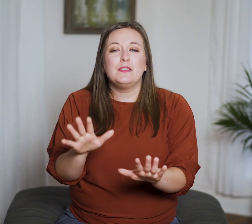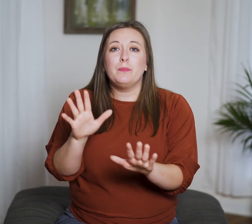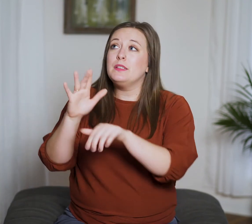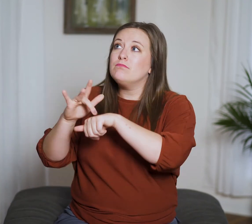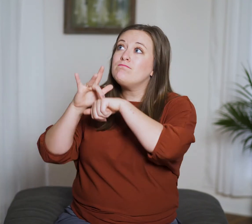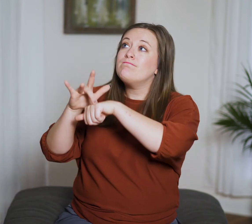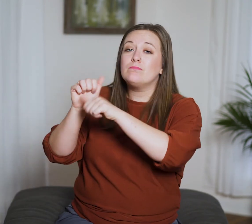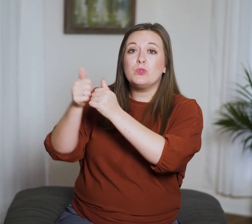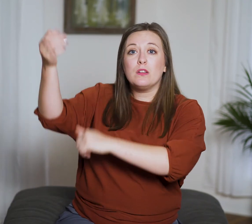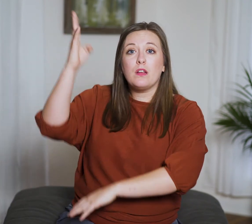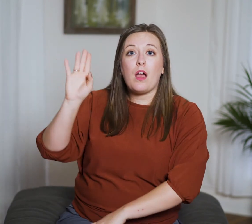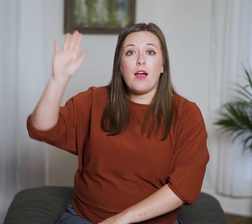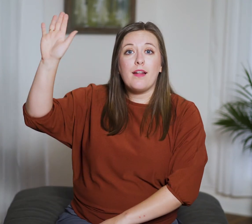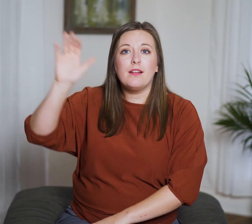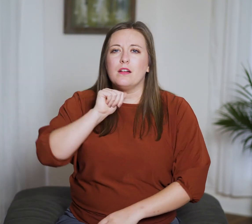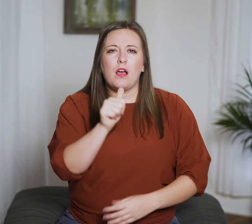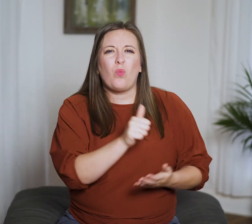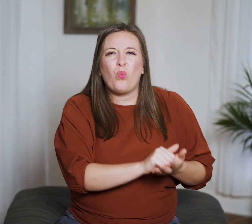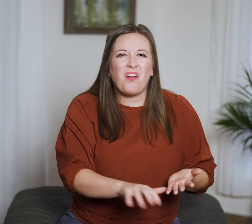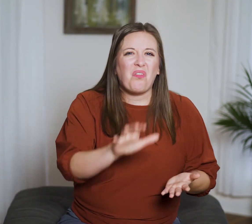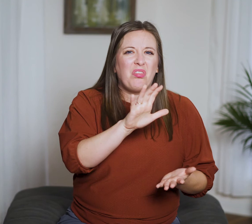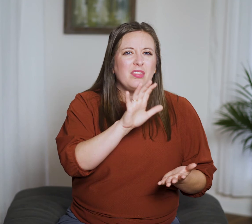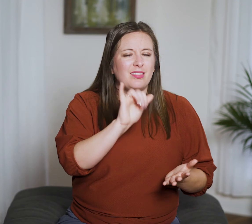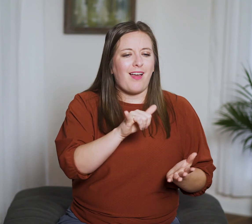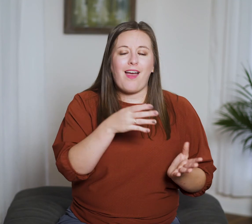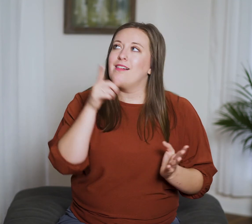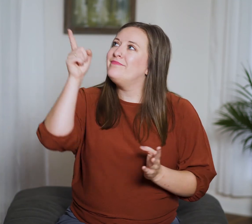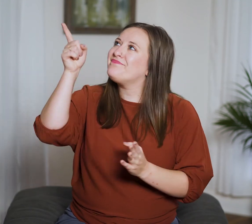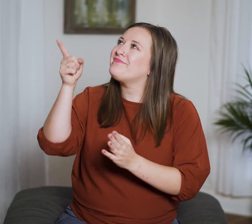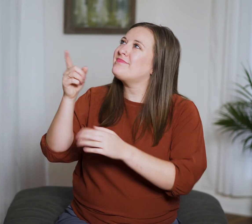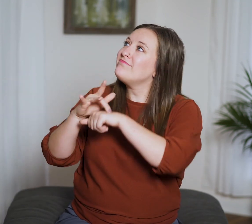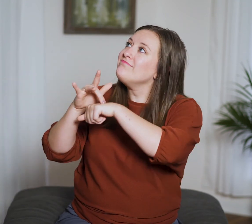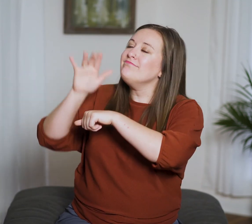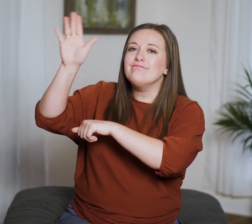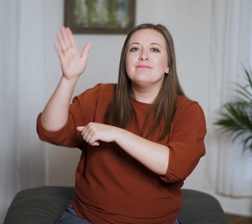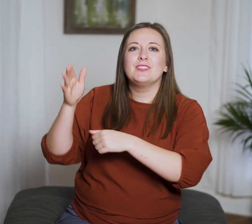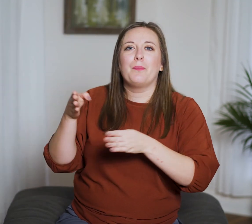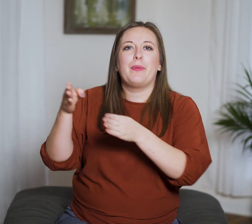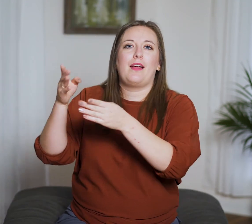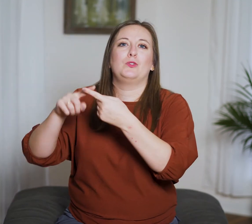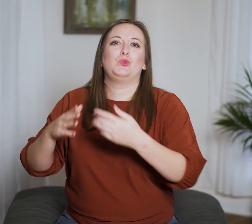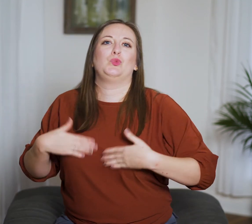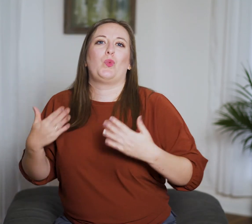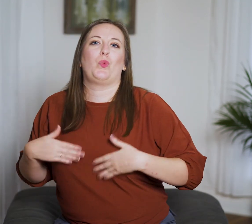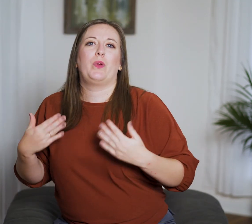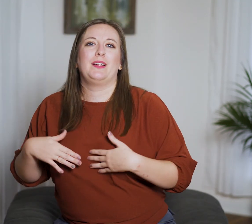Being occupied with God, not wealth, is the path to joy.